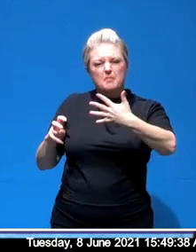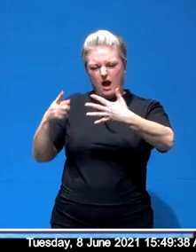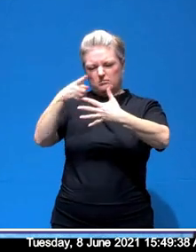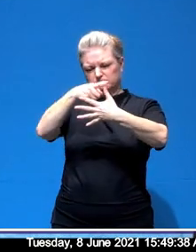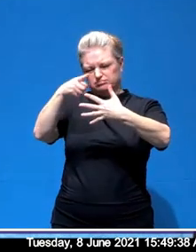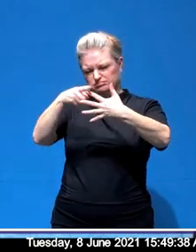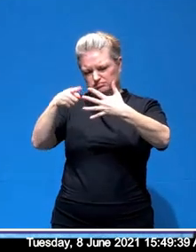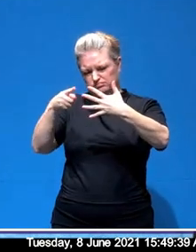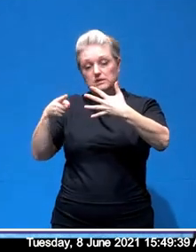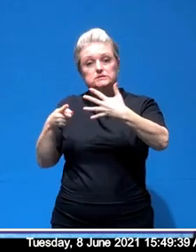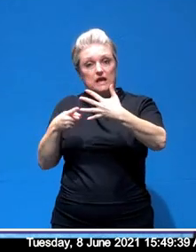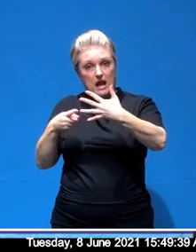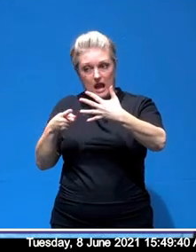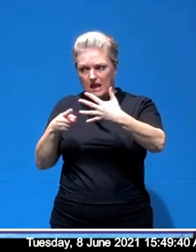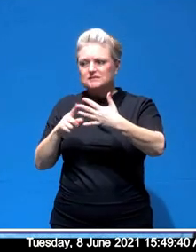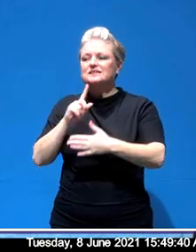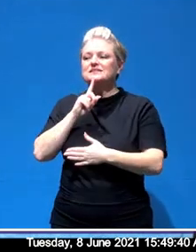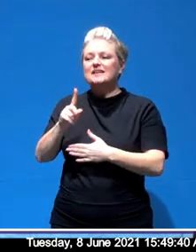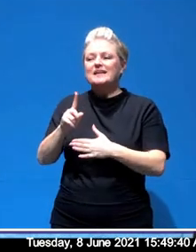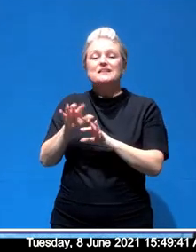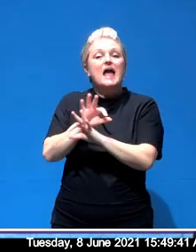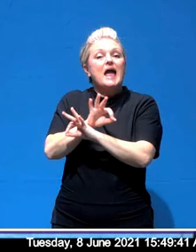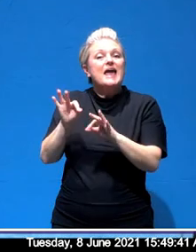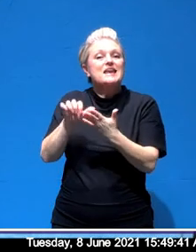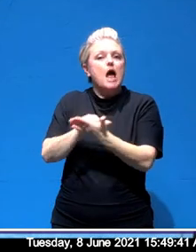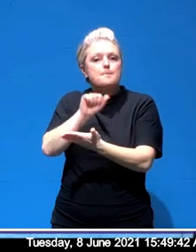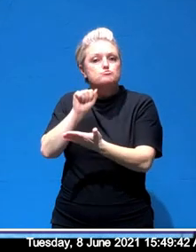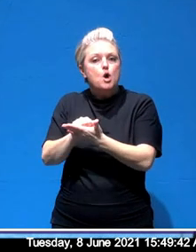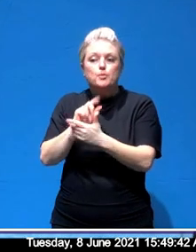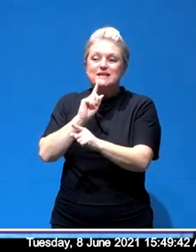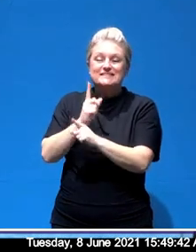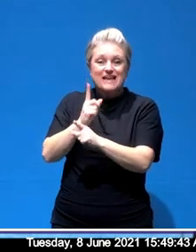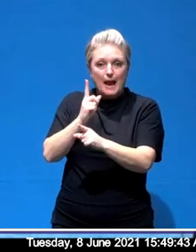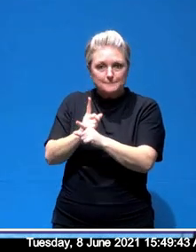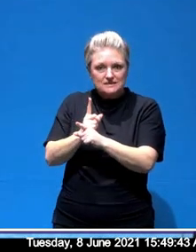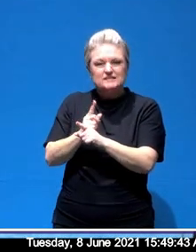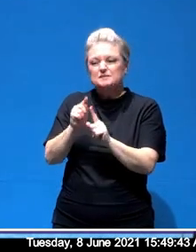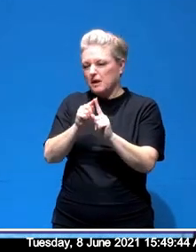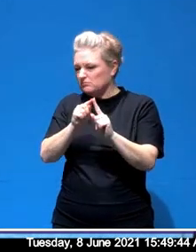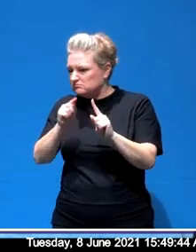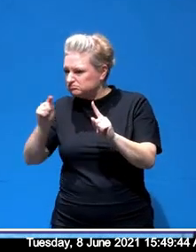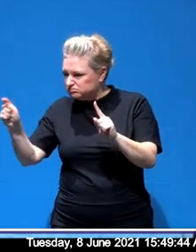Remove any inappropriate statements or unfounded allegations as organisational policy may dictate.